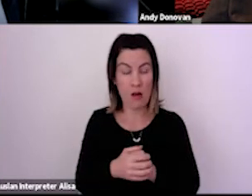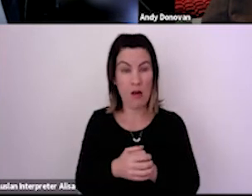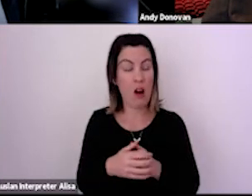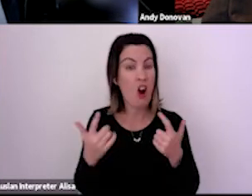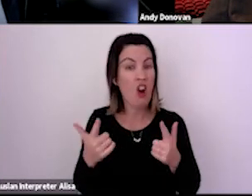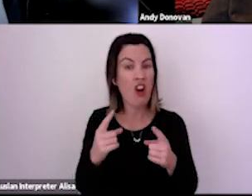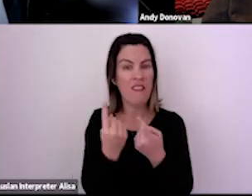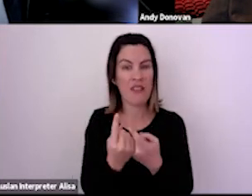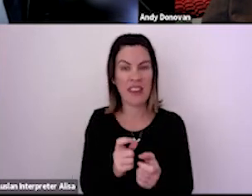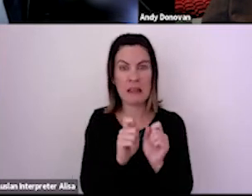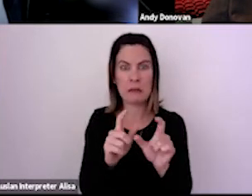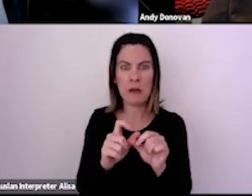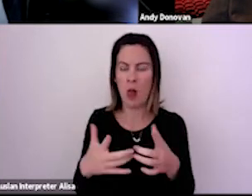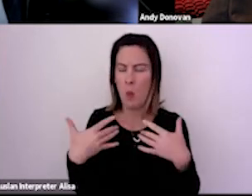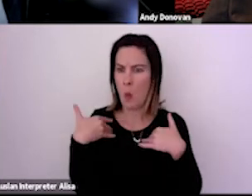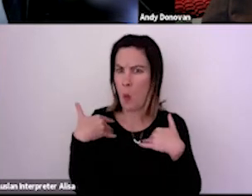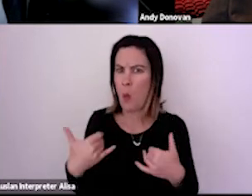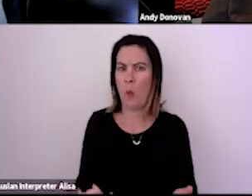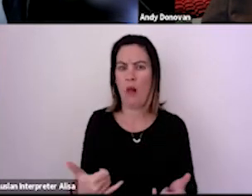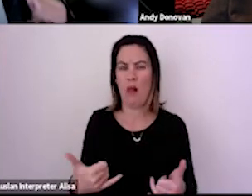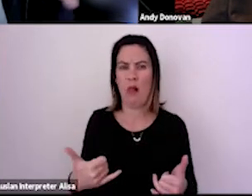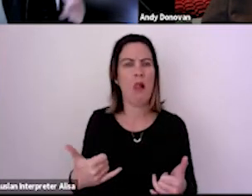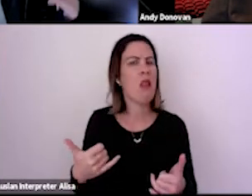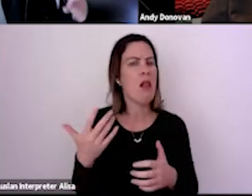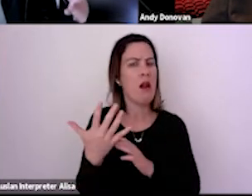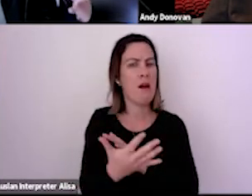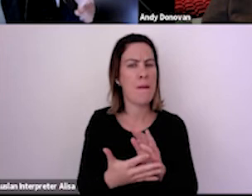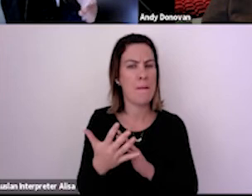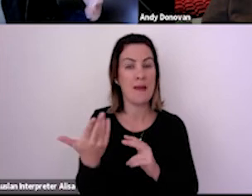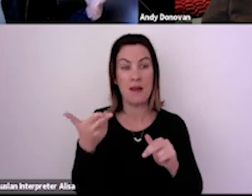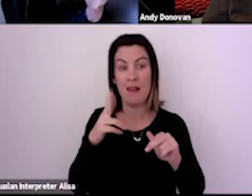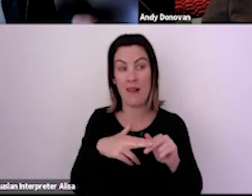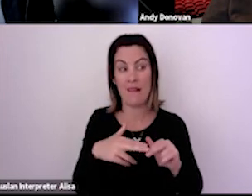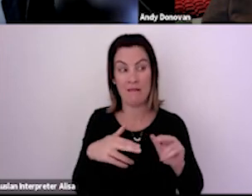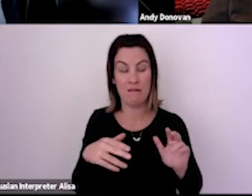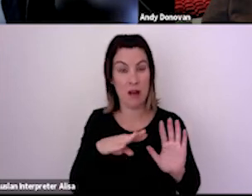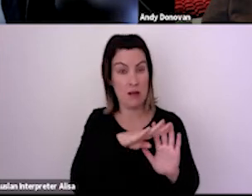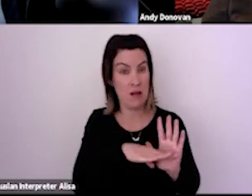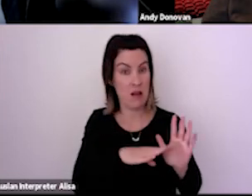So where conditions do permit we will see a bit of a resurgence. Obviously, we